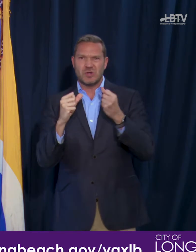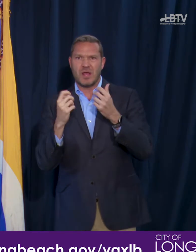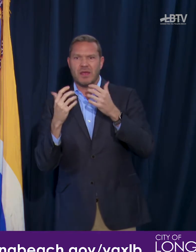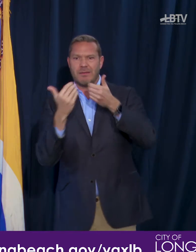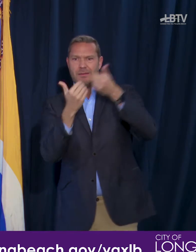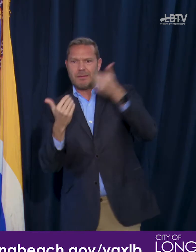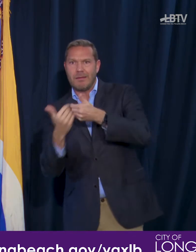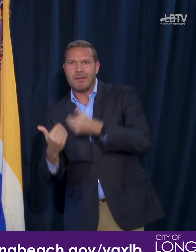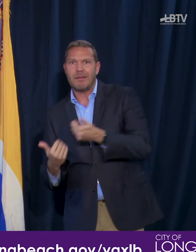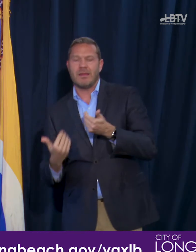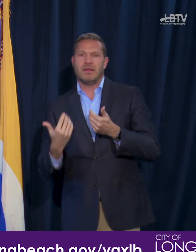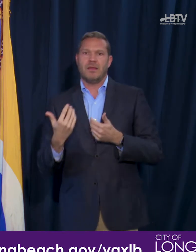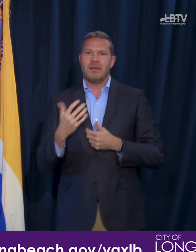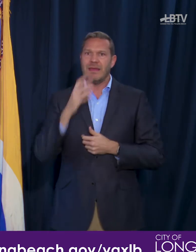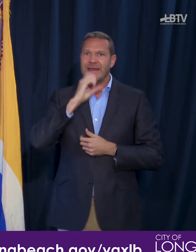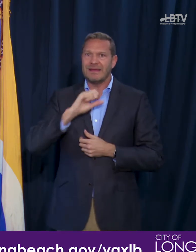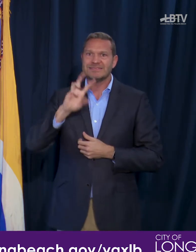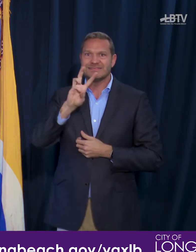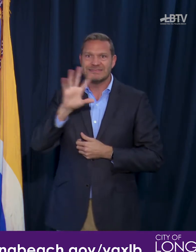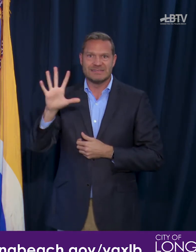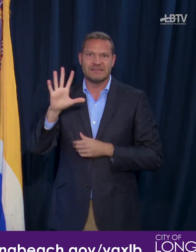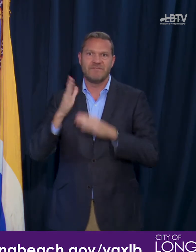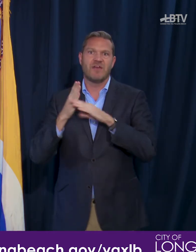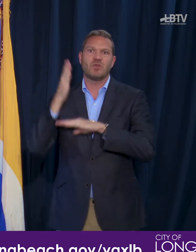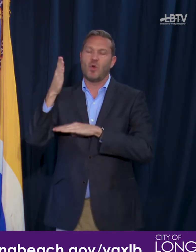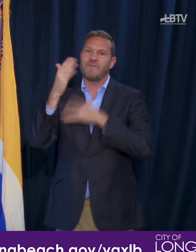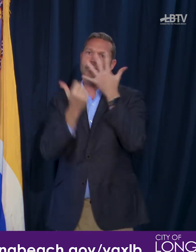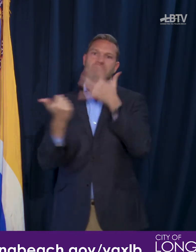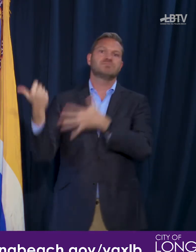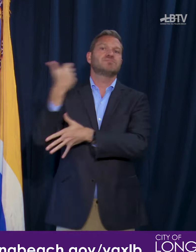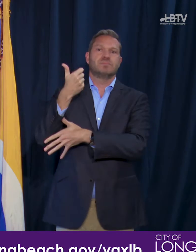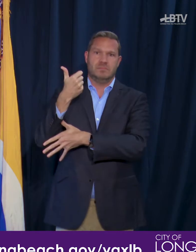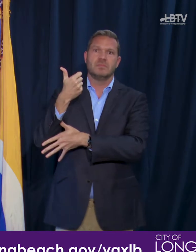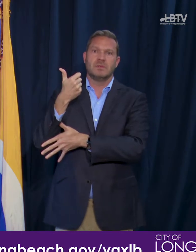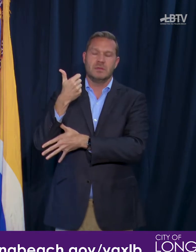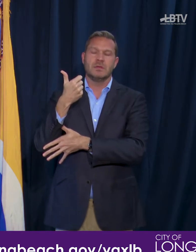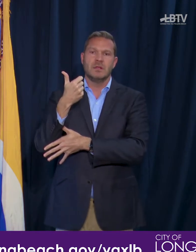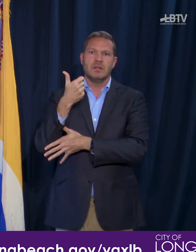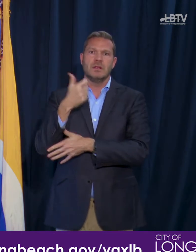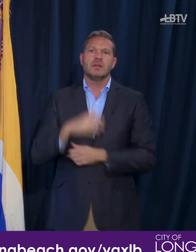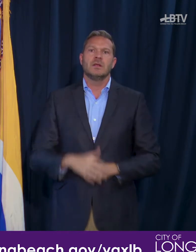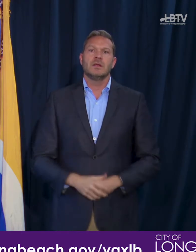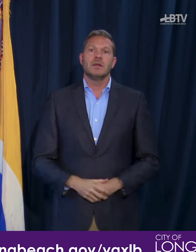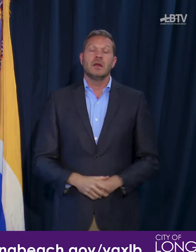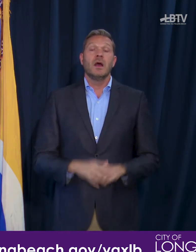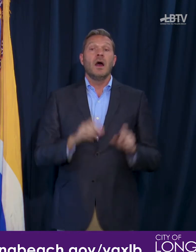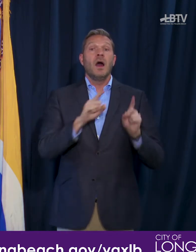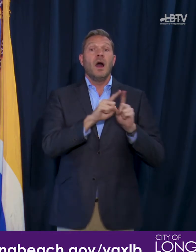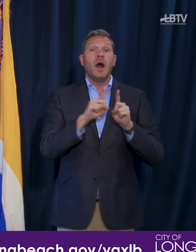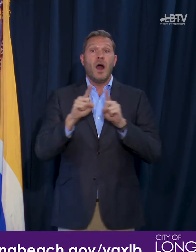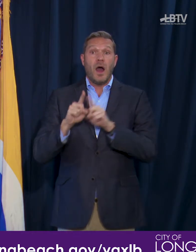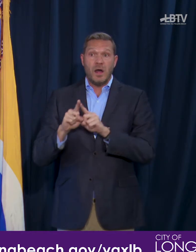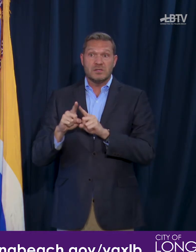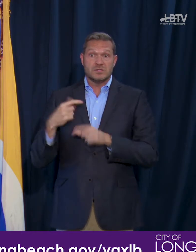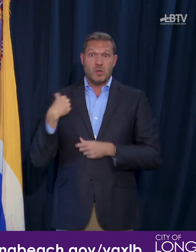over but while also doing everyone else. I want to also let know that we, we all know that we opened up our convention center which